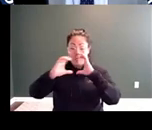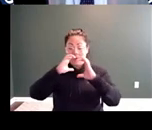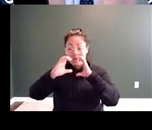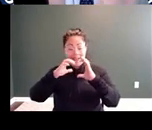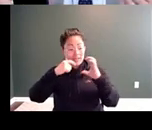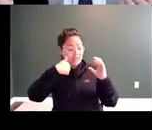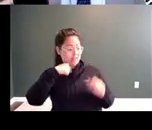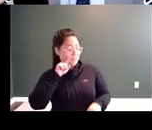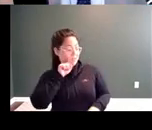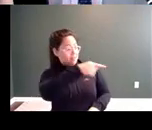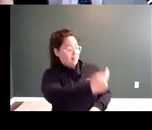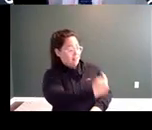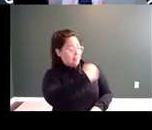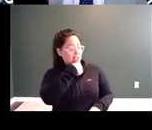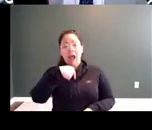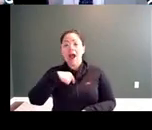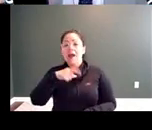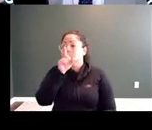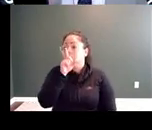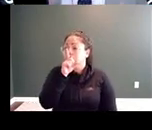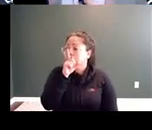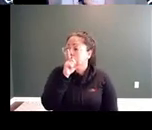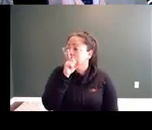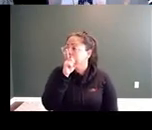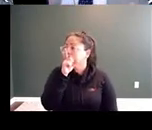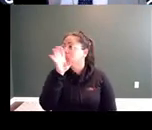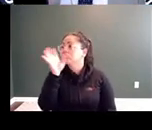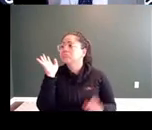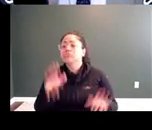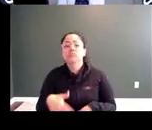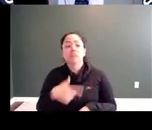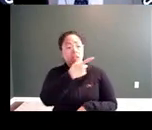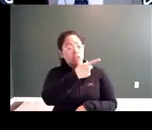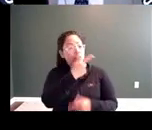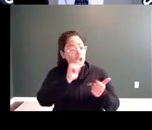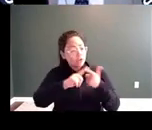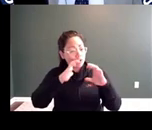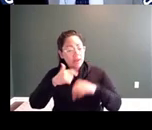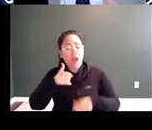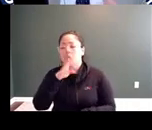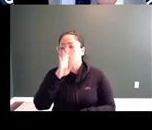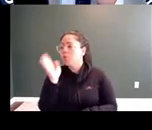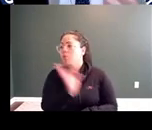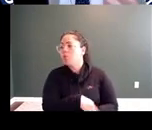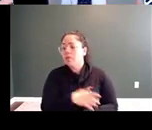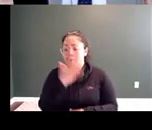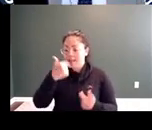and I was saying nothing. I was ignoring somebody trying to communicate. Okay? And you might say,